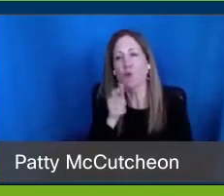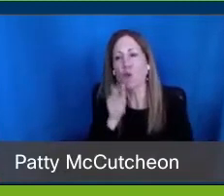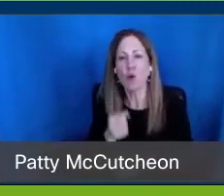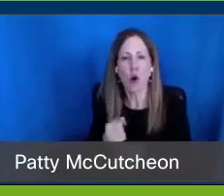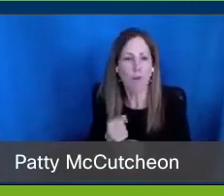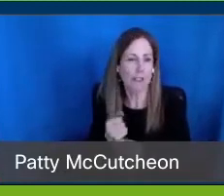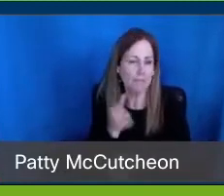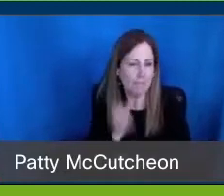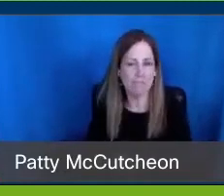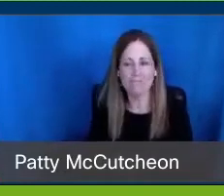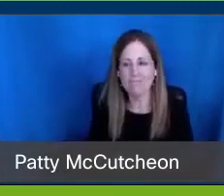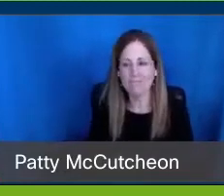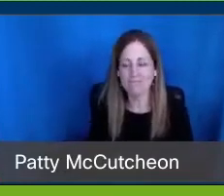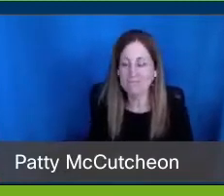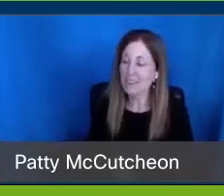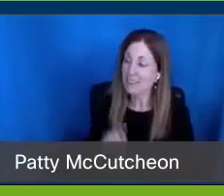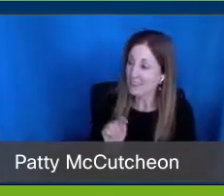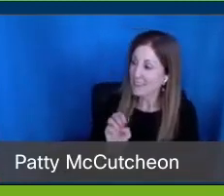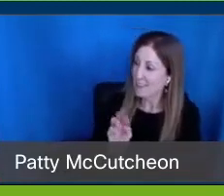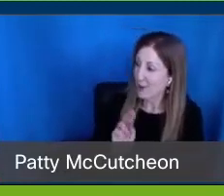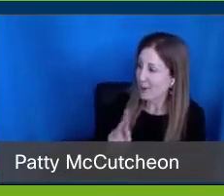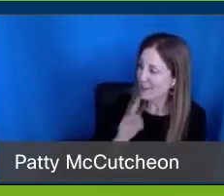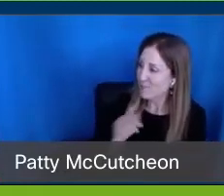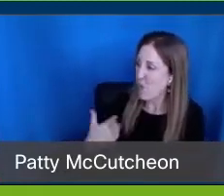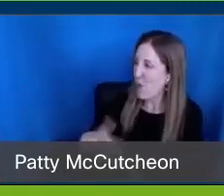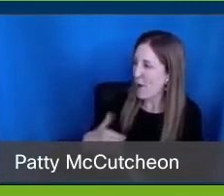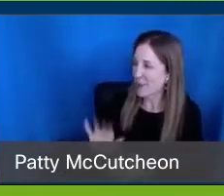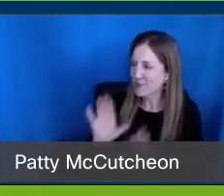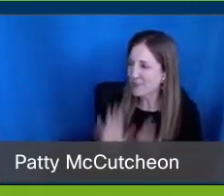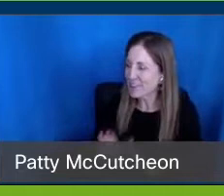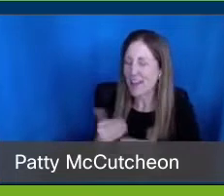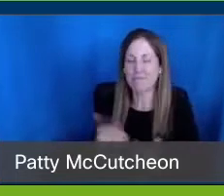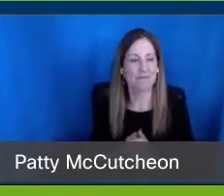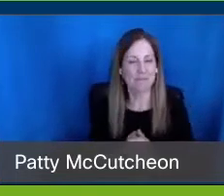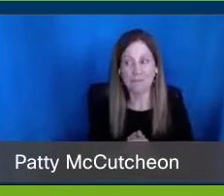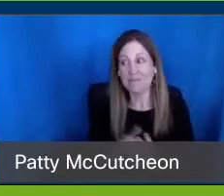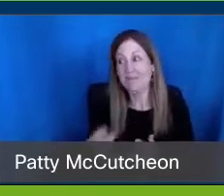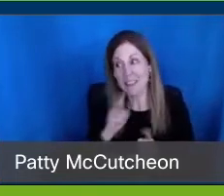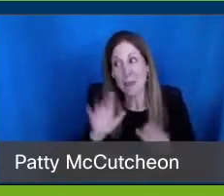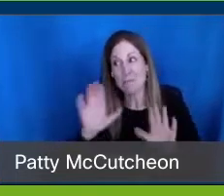[Tarek] Wow, that is fantastic, and really, what an amazing collaboration